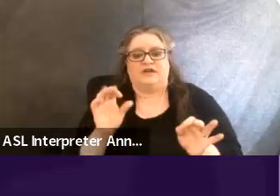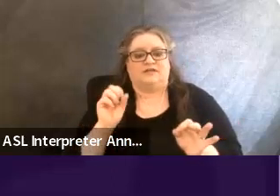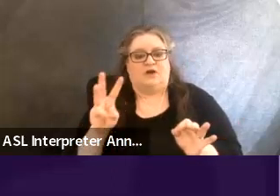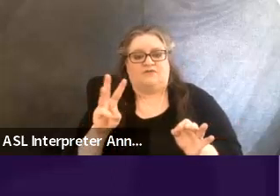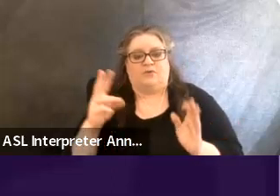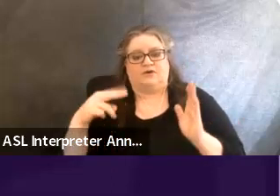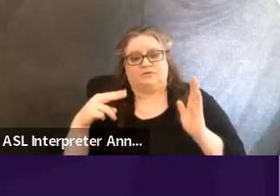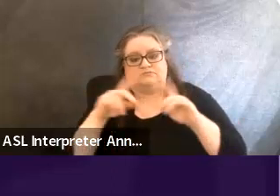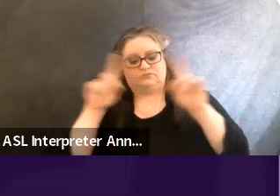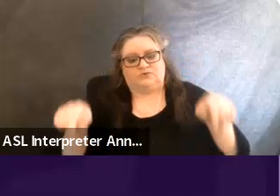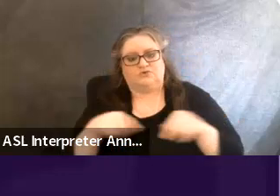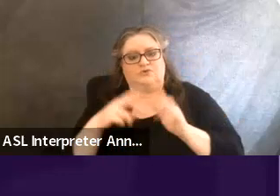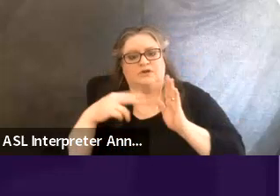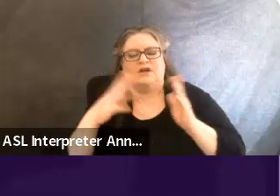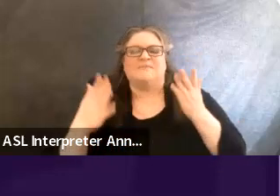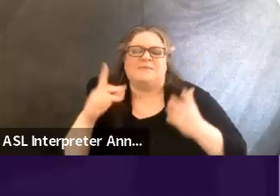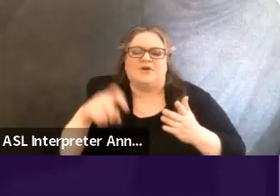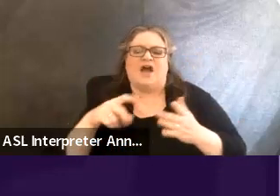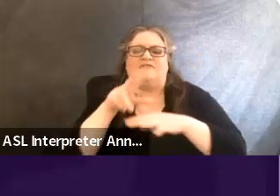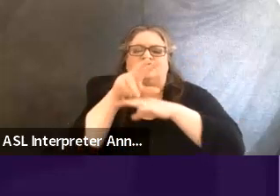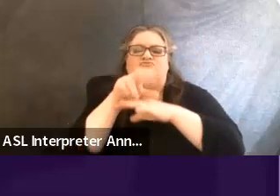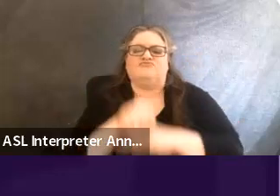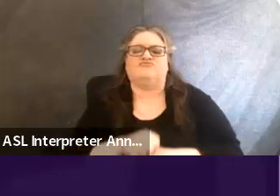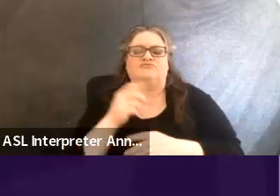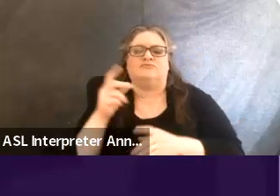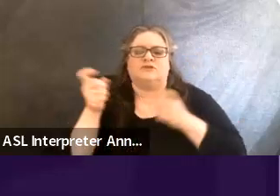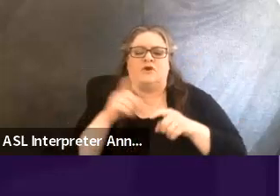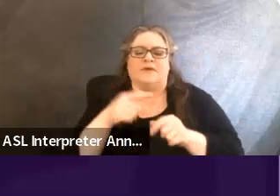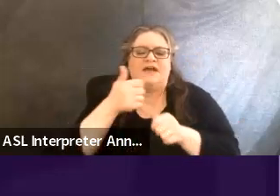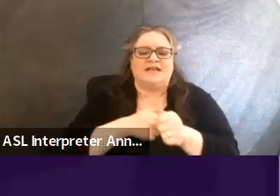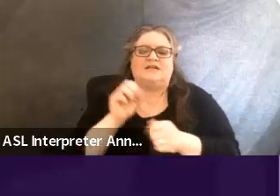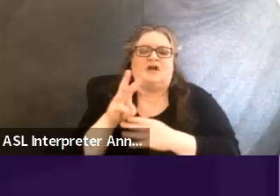You might need to get used to the controls, but each software has documentation available